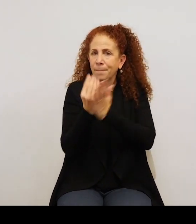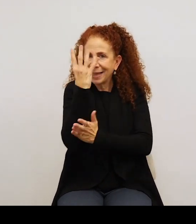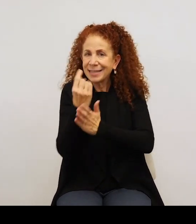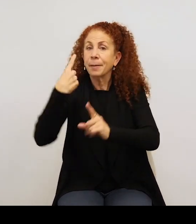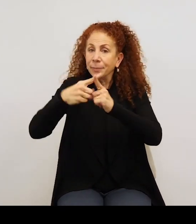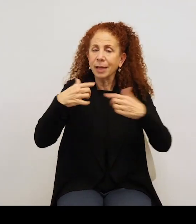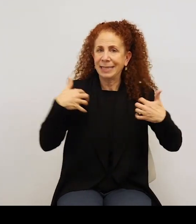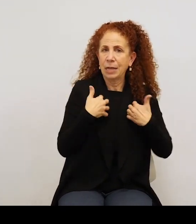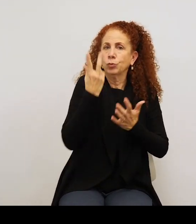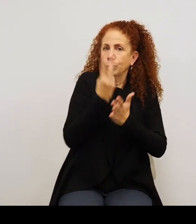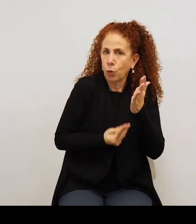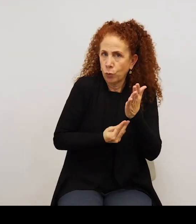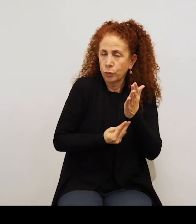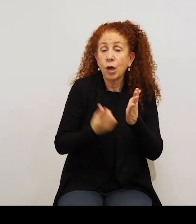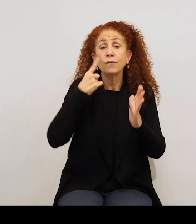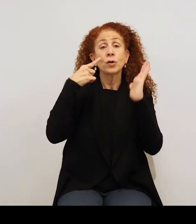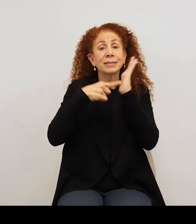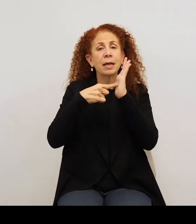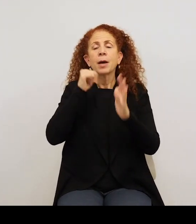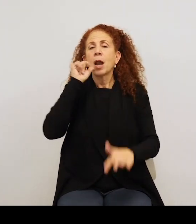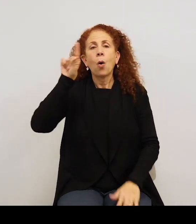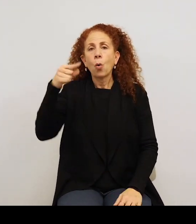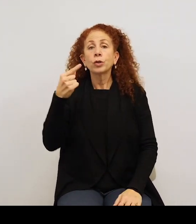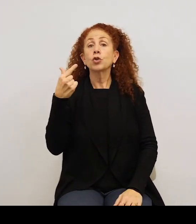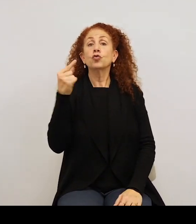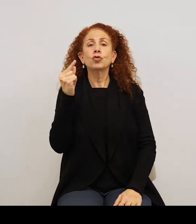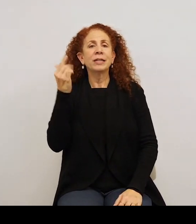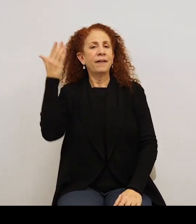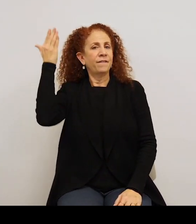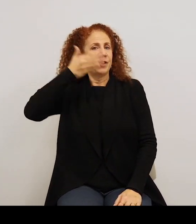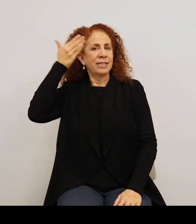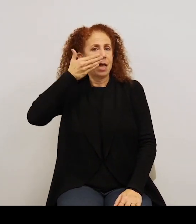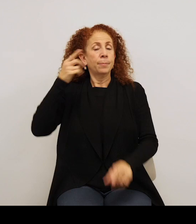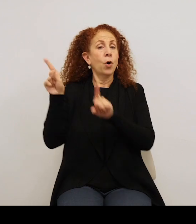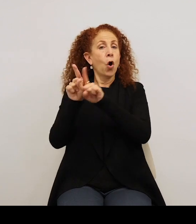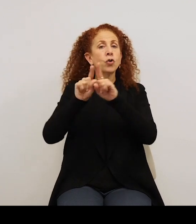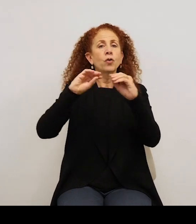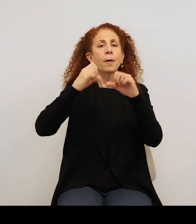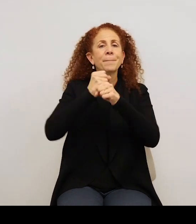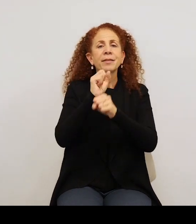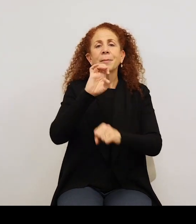To give an example, not just green facades, but to make them ecologically sound.